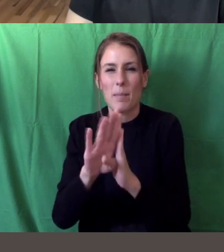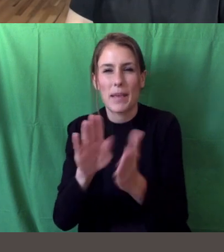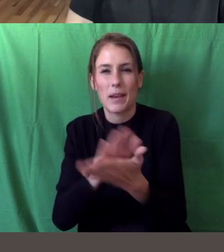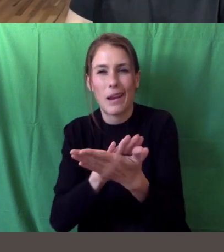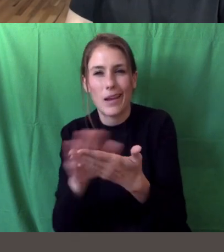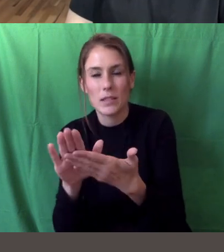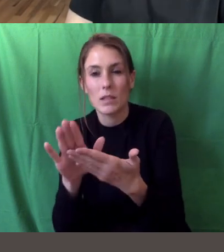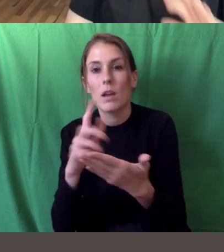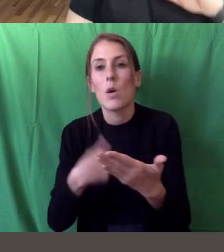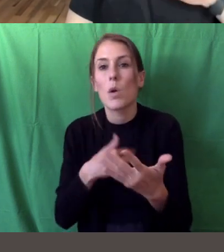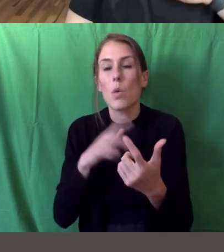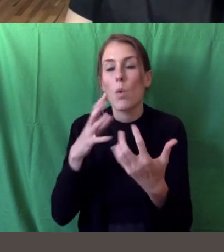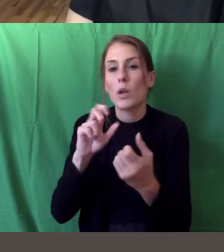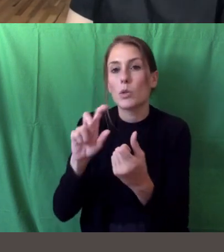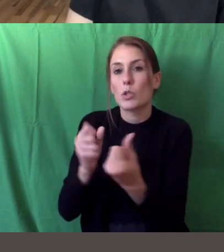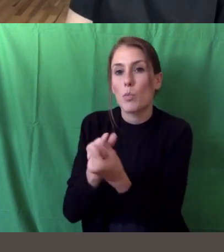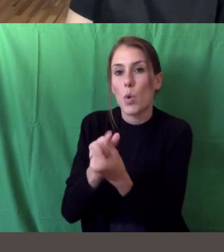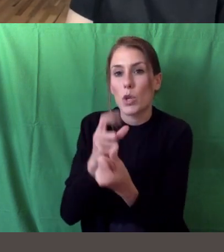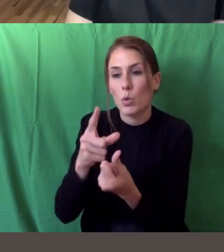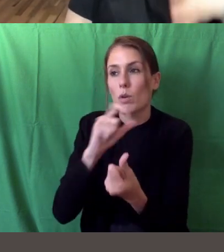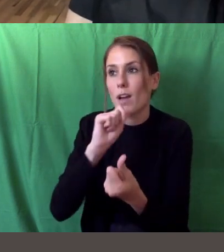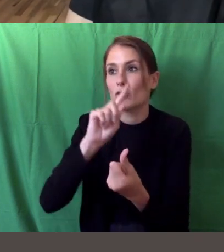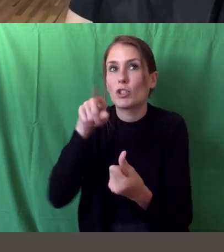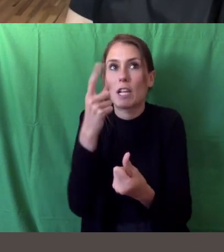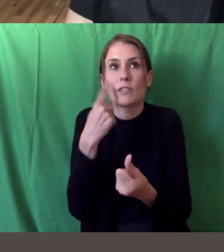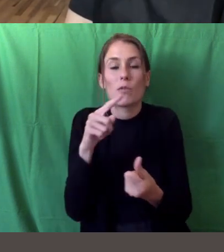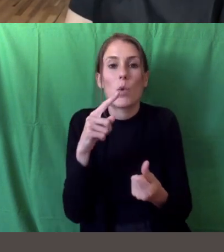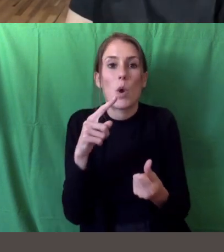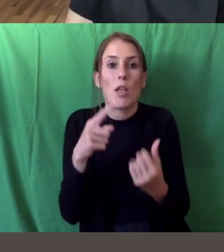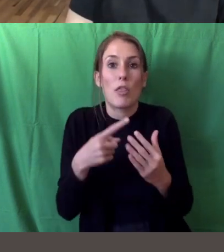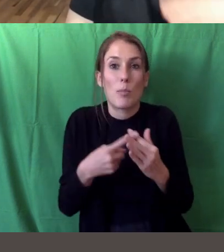So we do want to support you beyond that day's, but beyond just the provisioning and deployment,